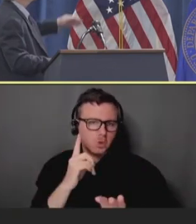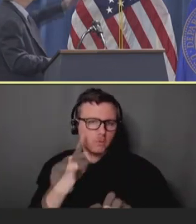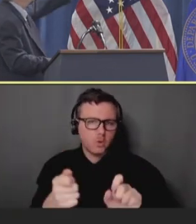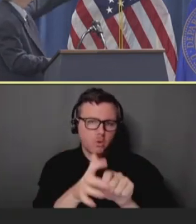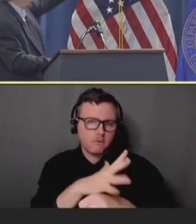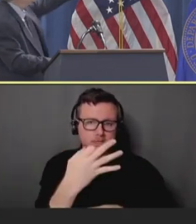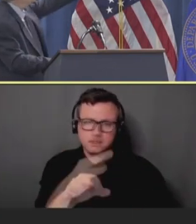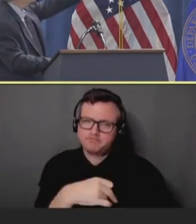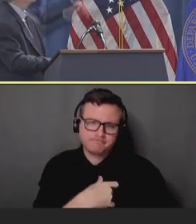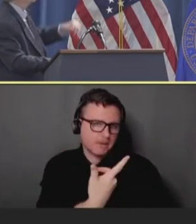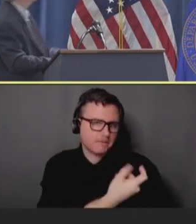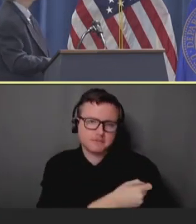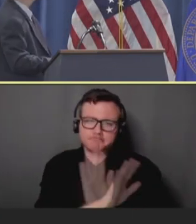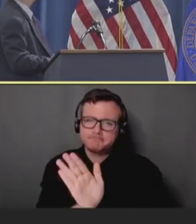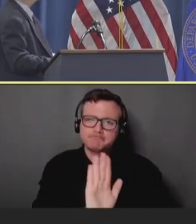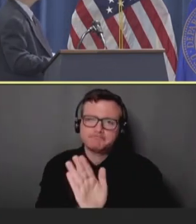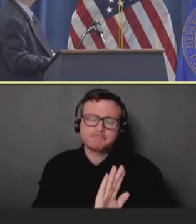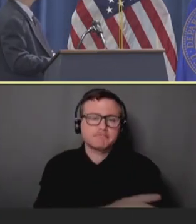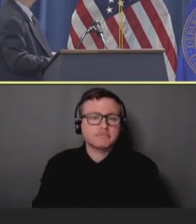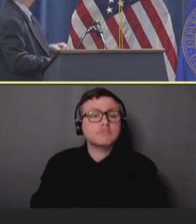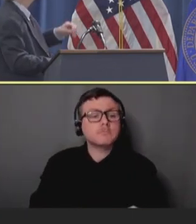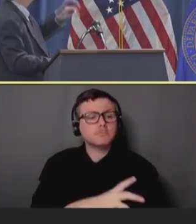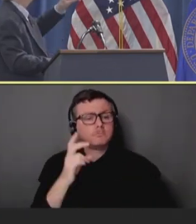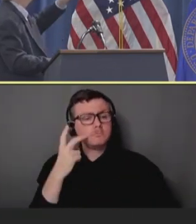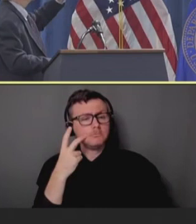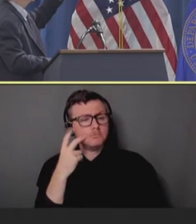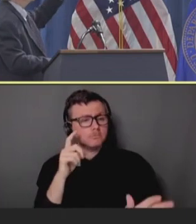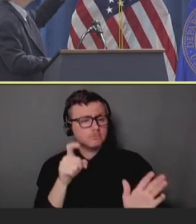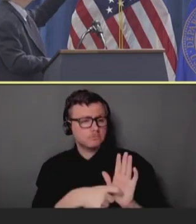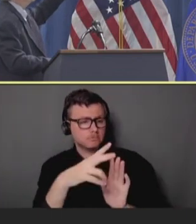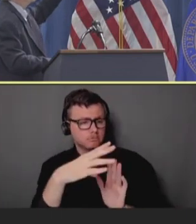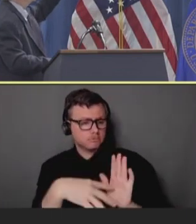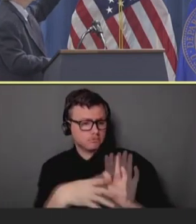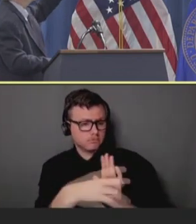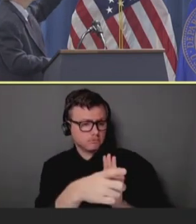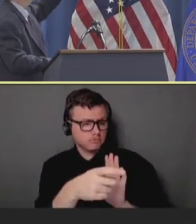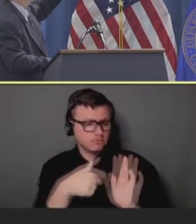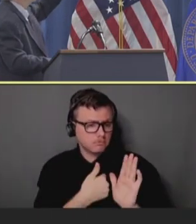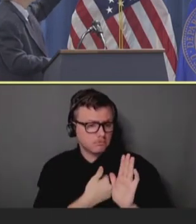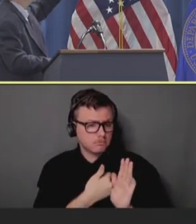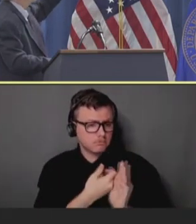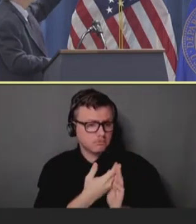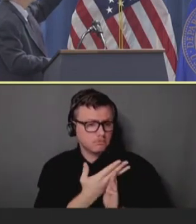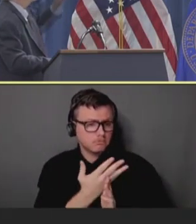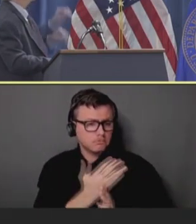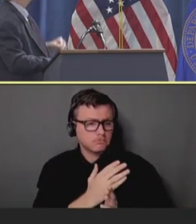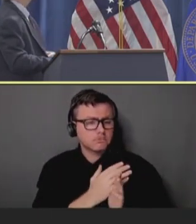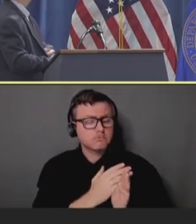And you can see just looking at the chart, that the numbers of those who are saying they're